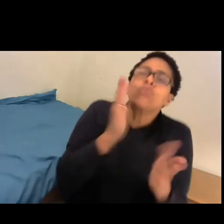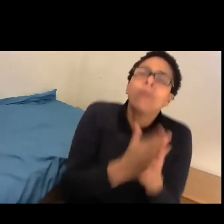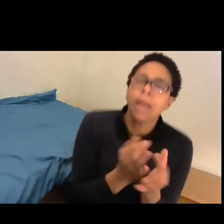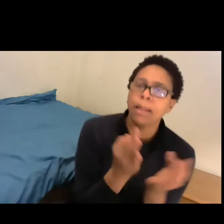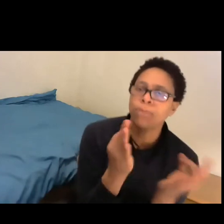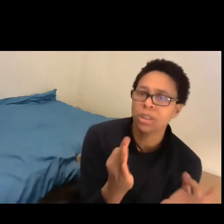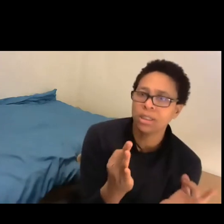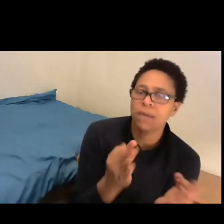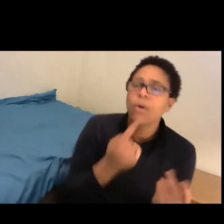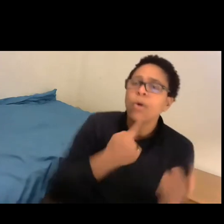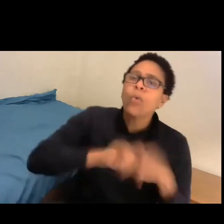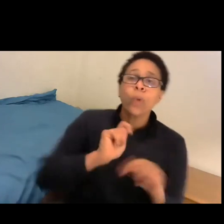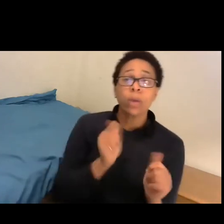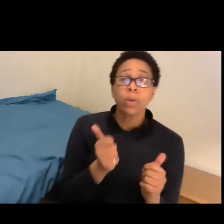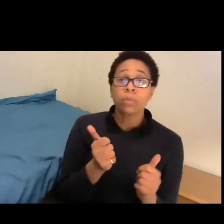this is an argument that progressive Christians and